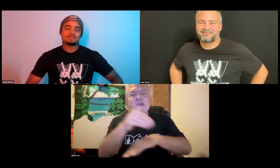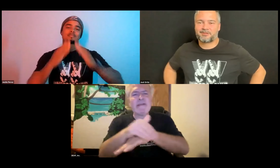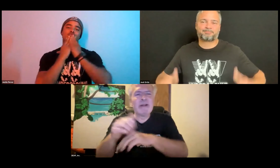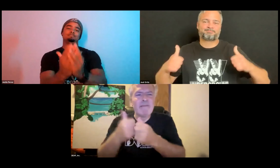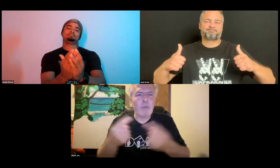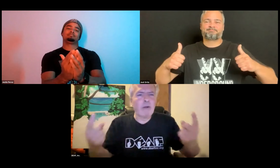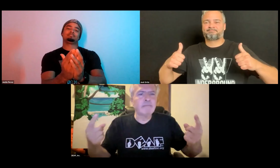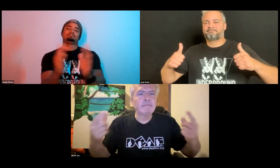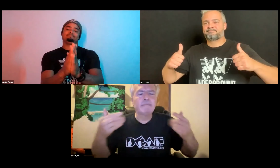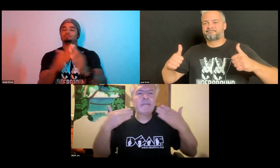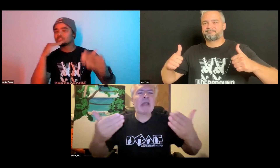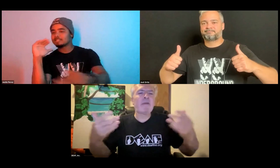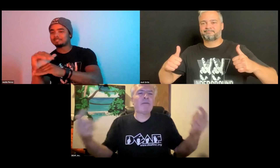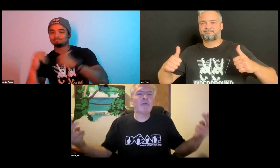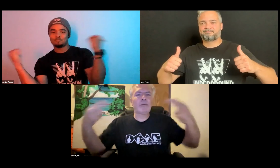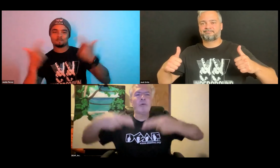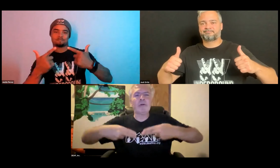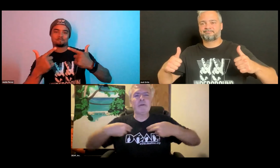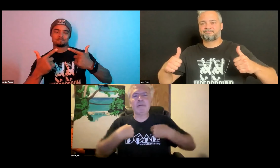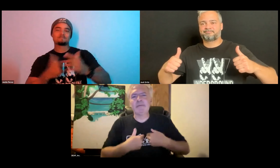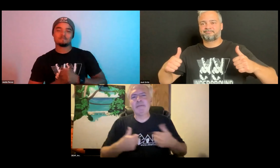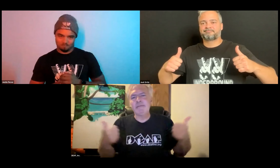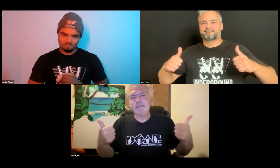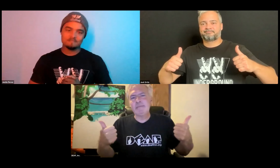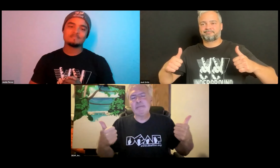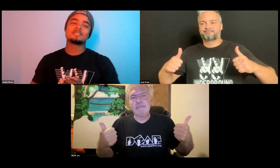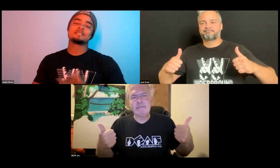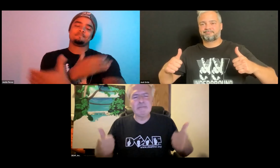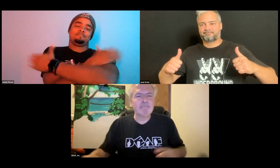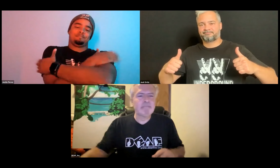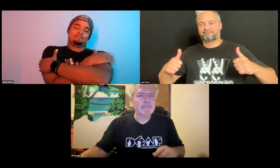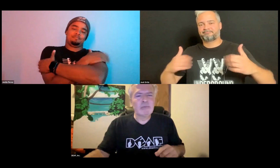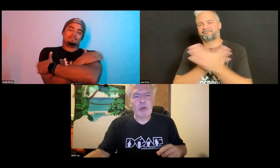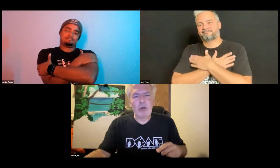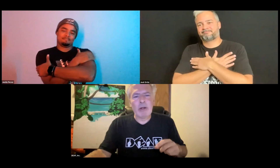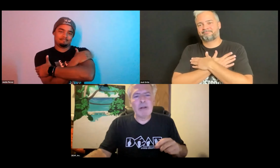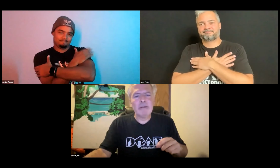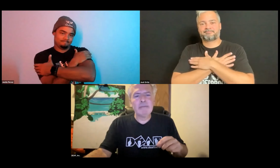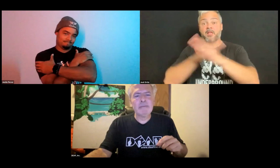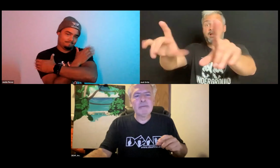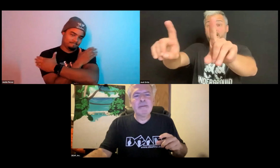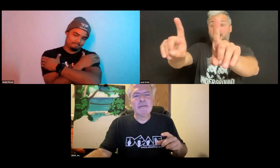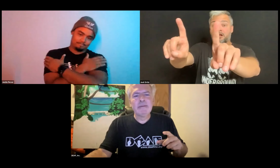Good night, everyone. Thanks for joining us. We really appreciate it.